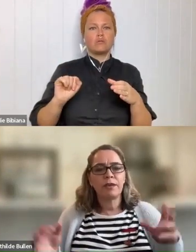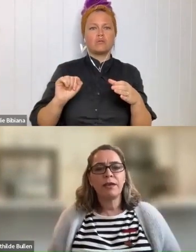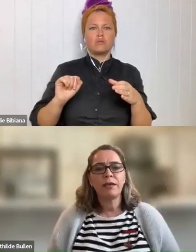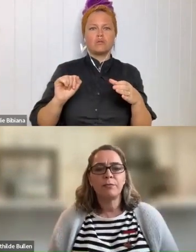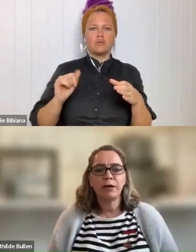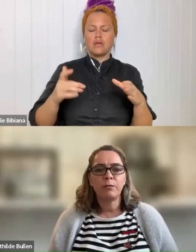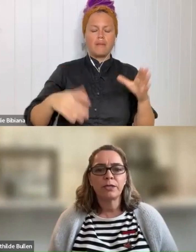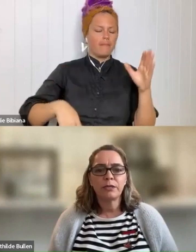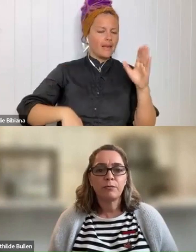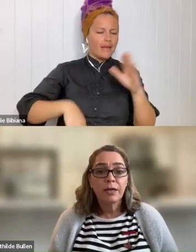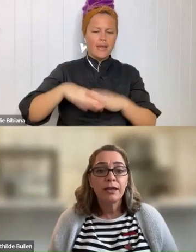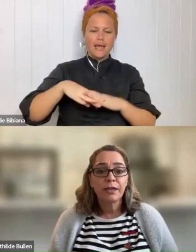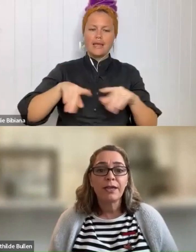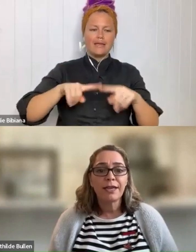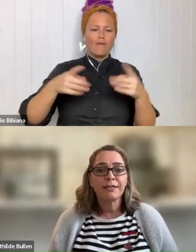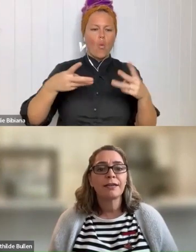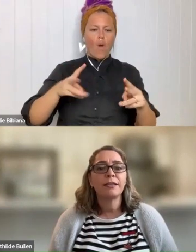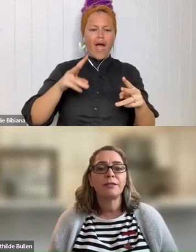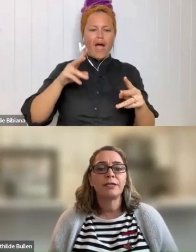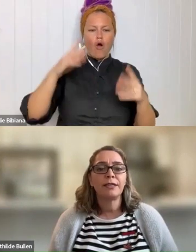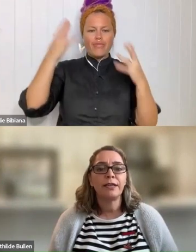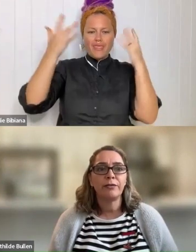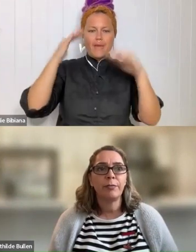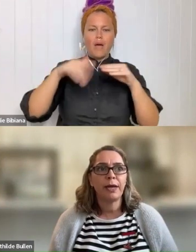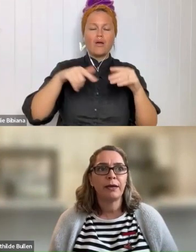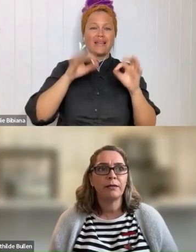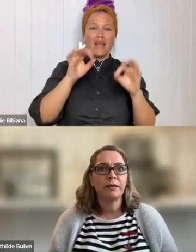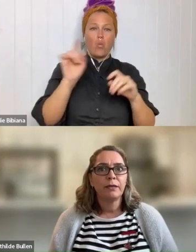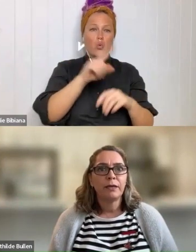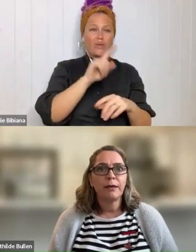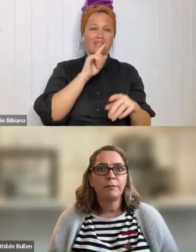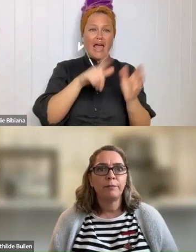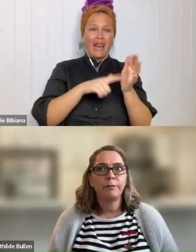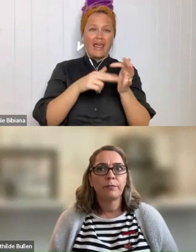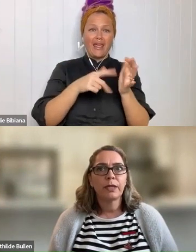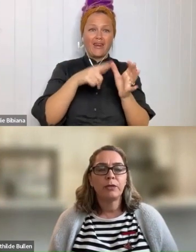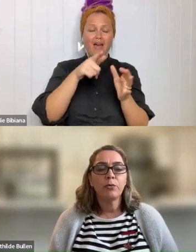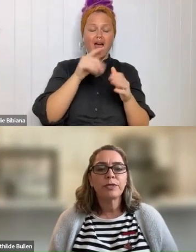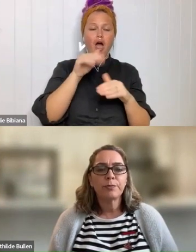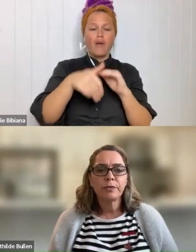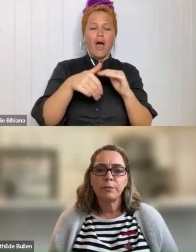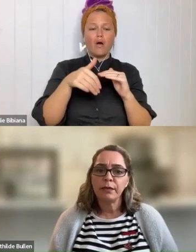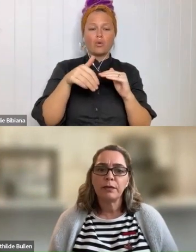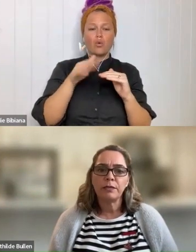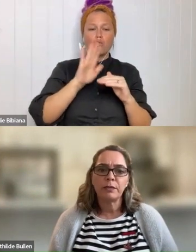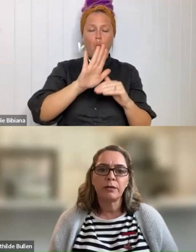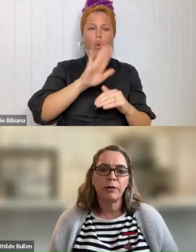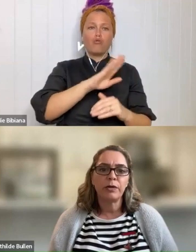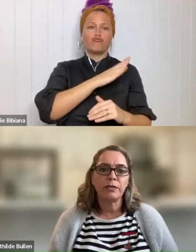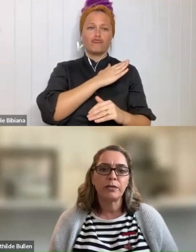of thinking about it, which is really exactly as you said, laner, about your responsibilities to community to